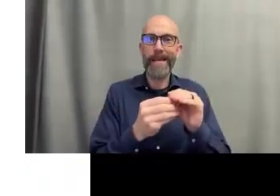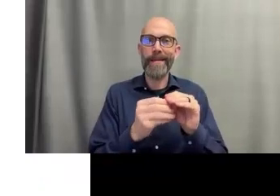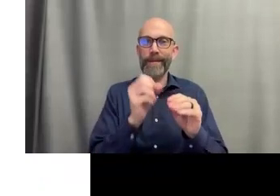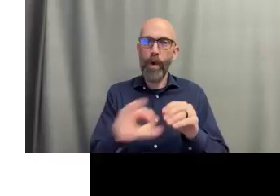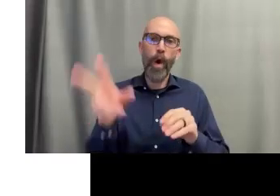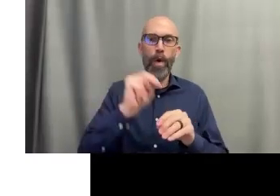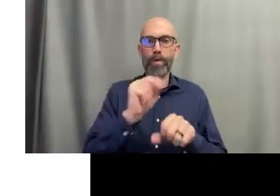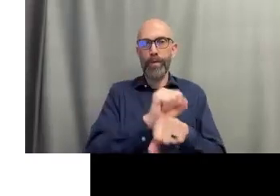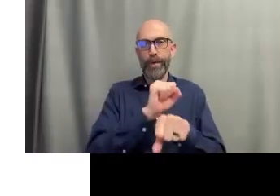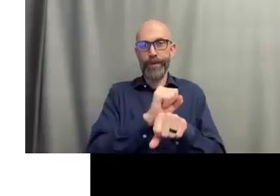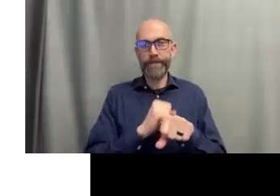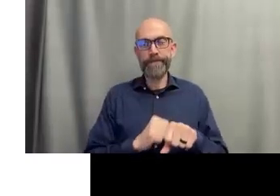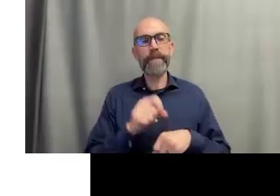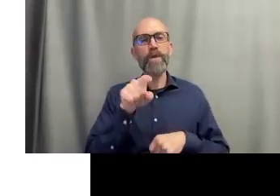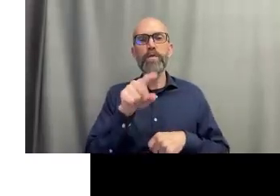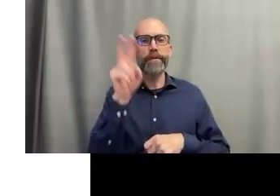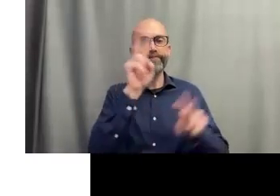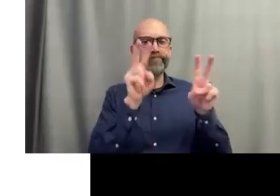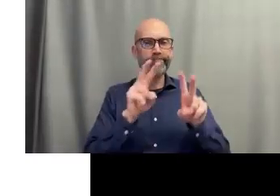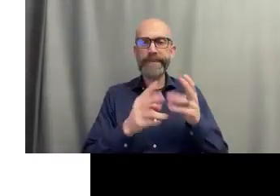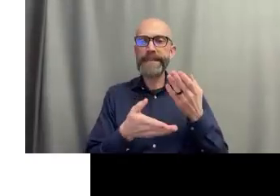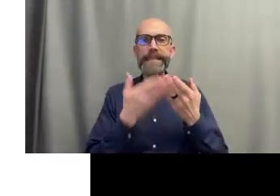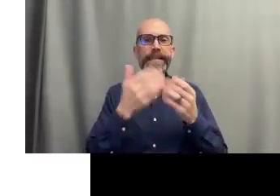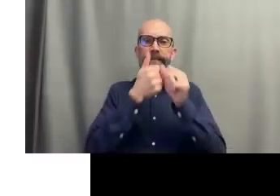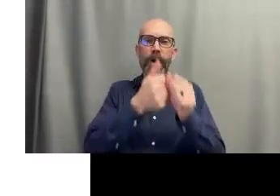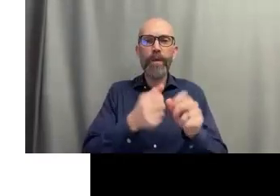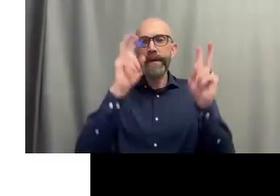So you can browse very easily by subject, you can browse by author.